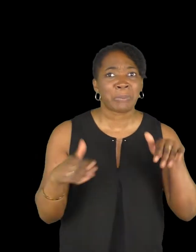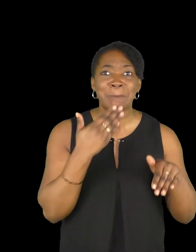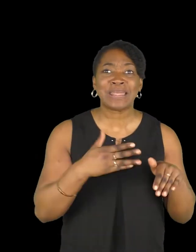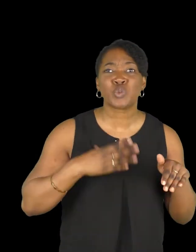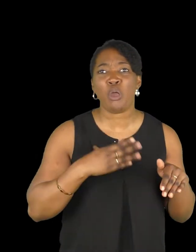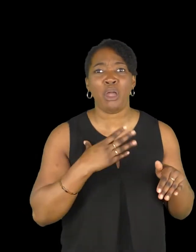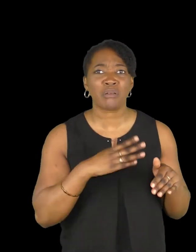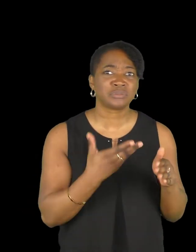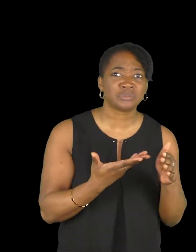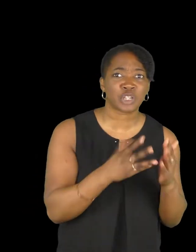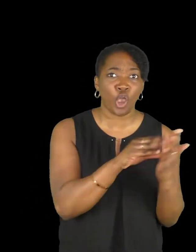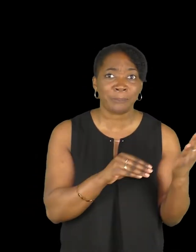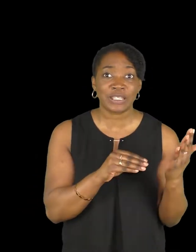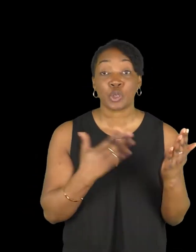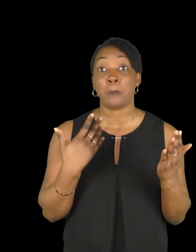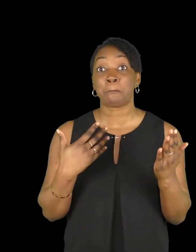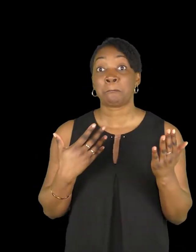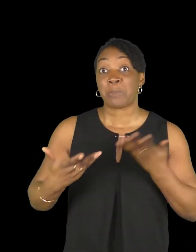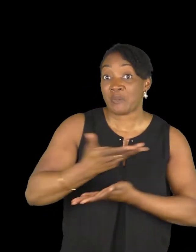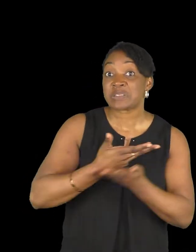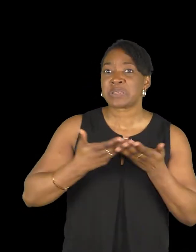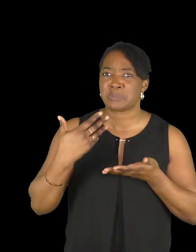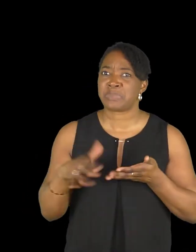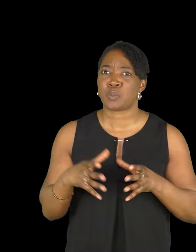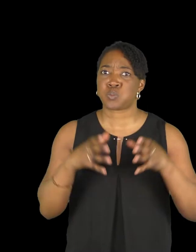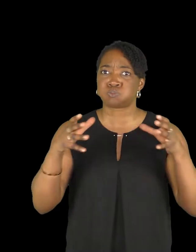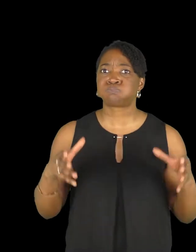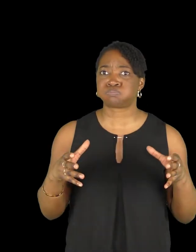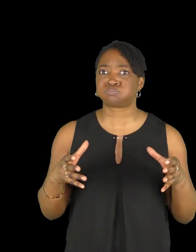I think conversation has been a big thing about my practice. I mean, I think I'm interested in